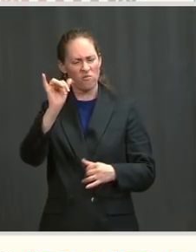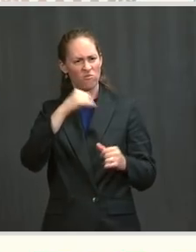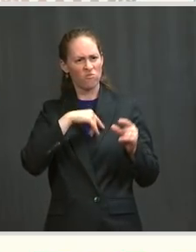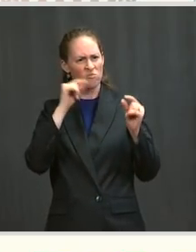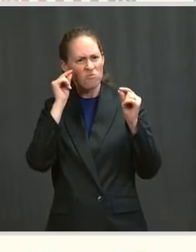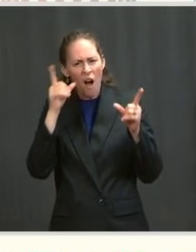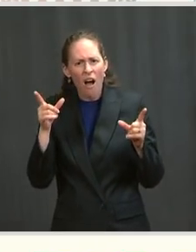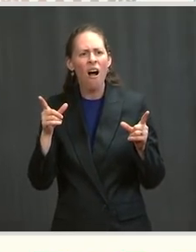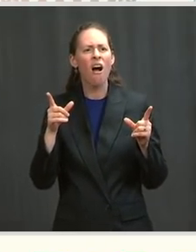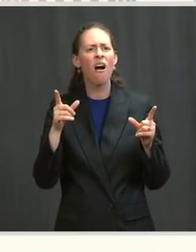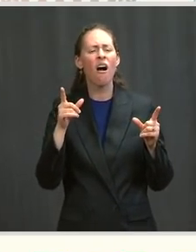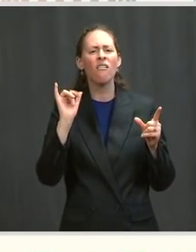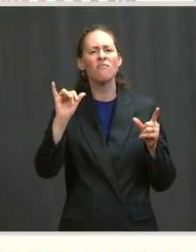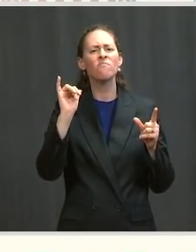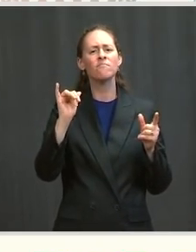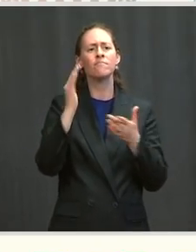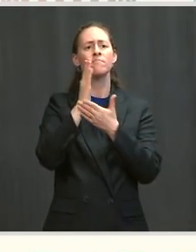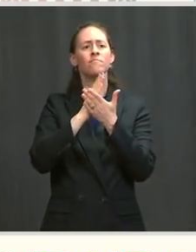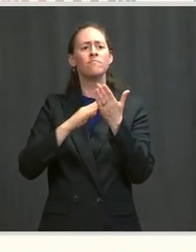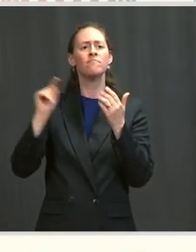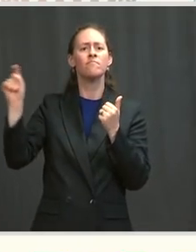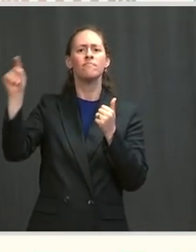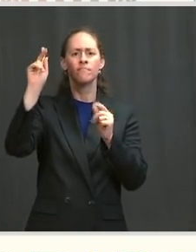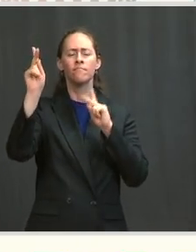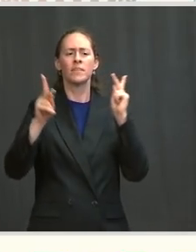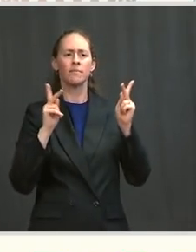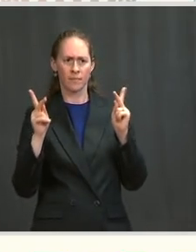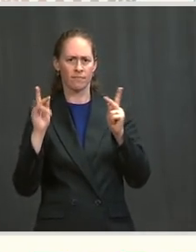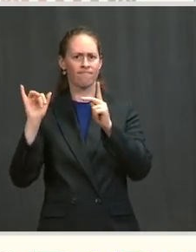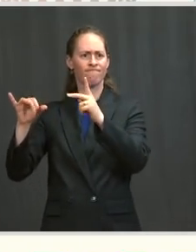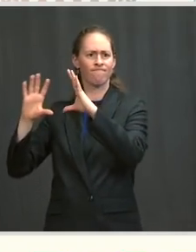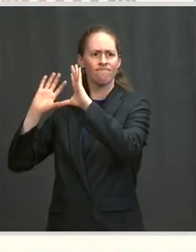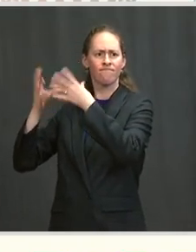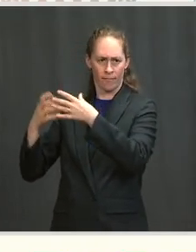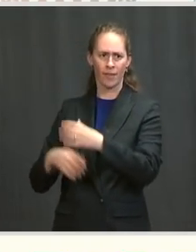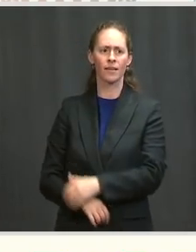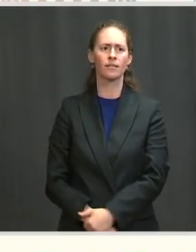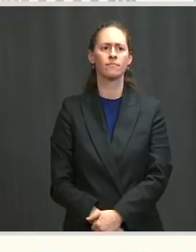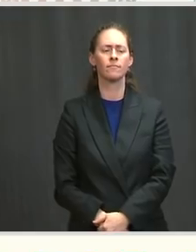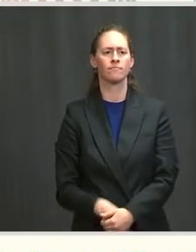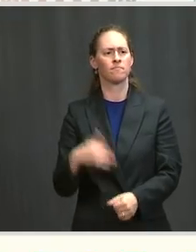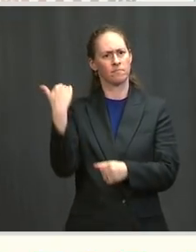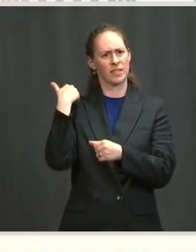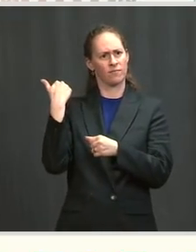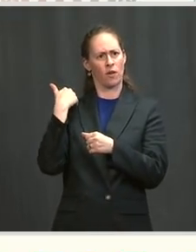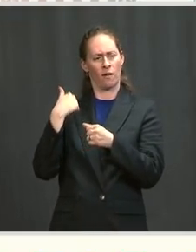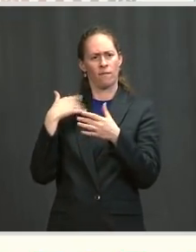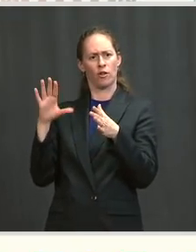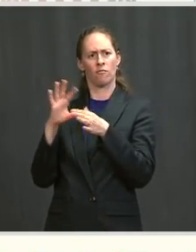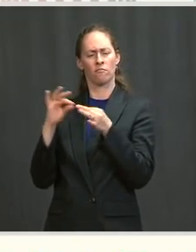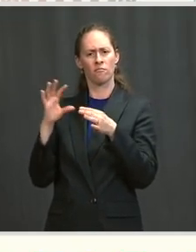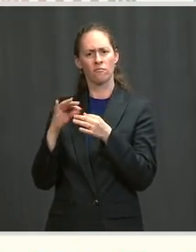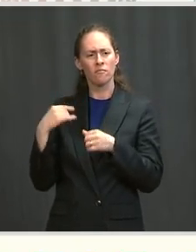at the moment -- and, by the way, I did tell the President that I would not go out and proselytize,